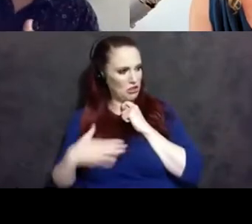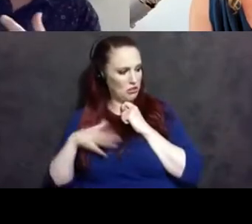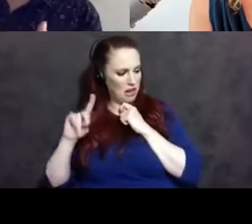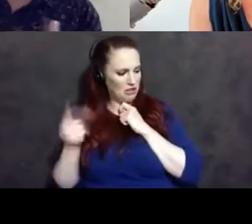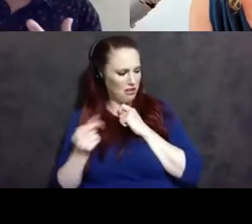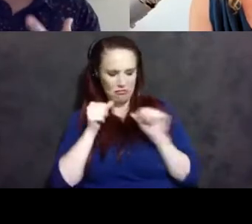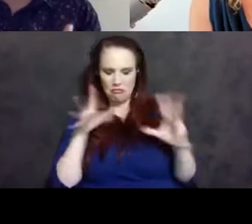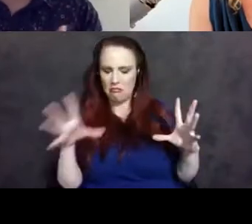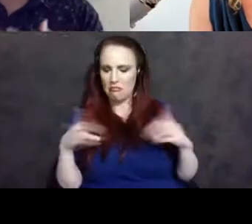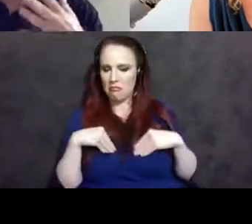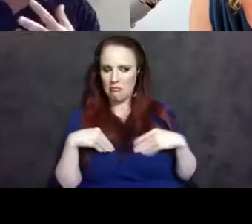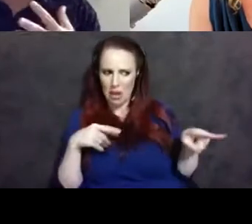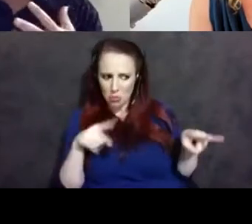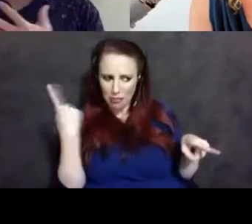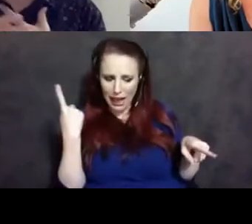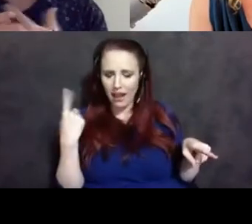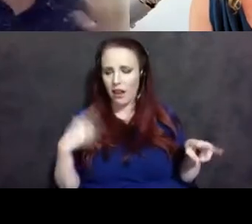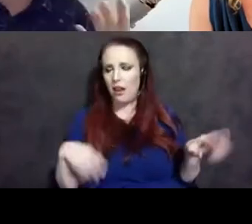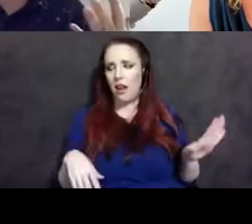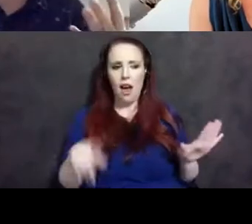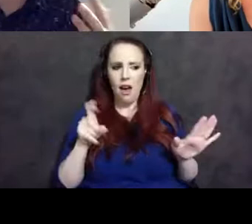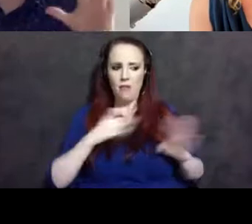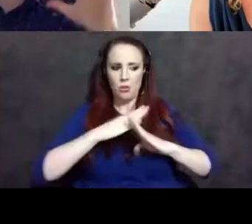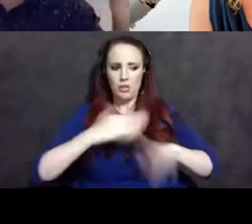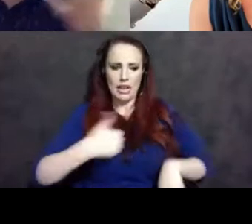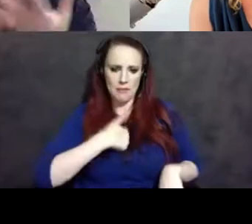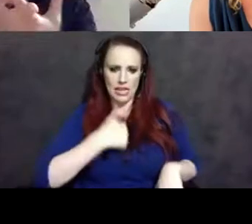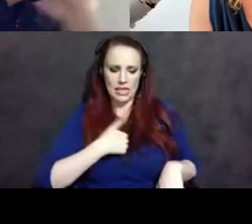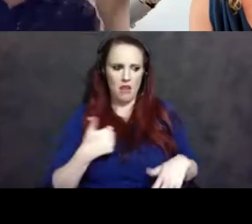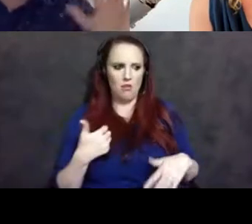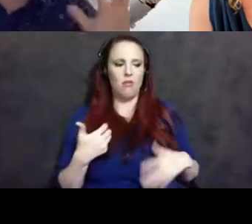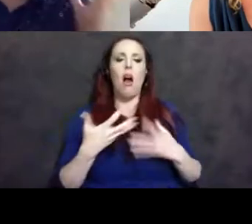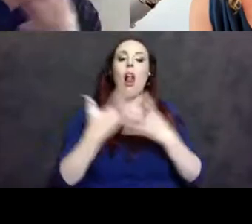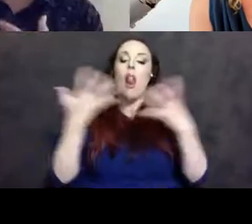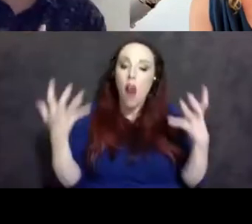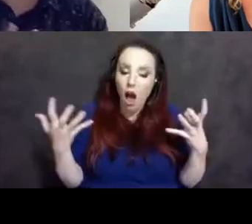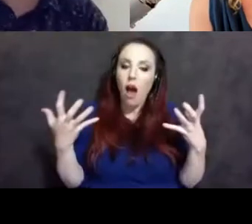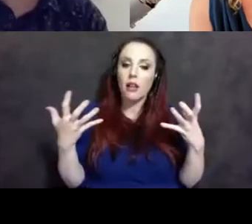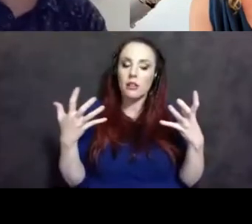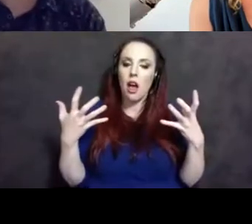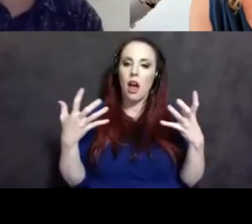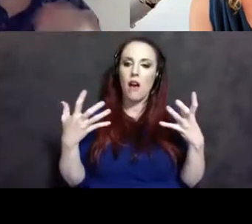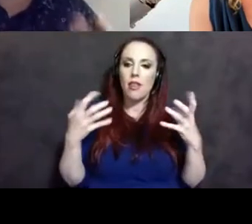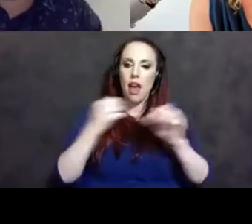And this person is black, I have to protect myself. And it's a lot about the illusion of power.